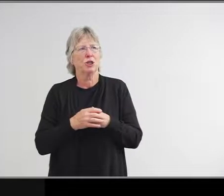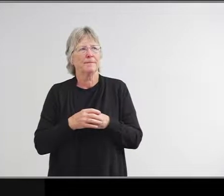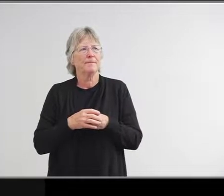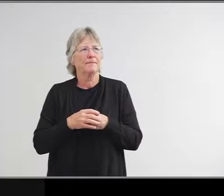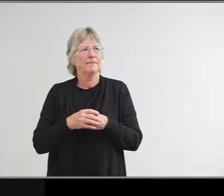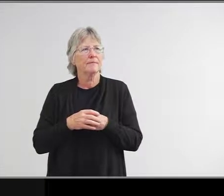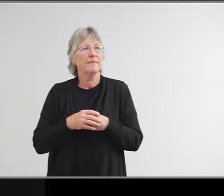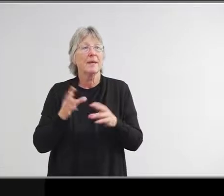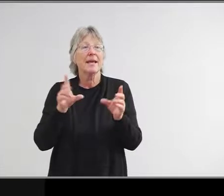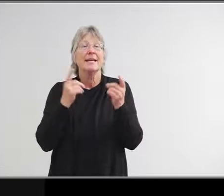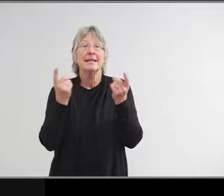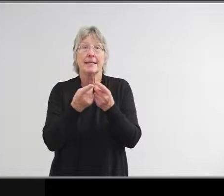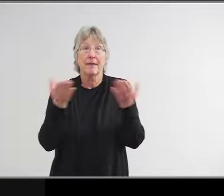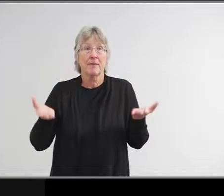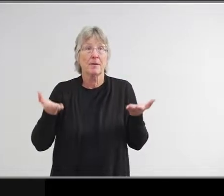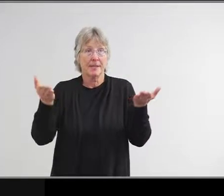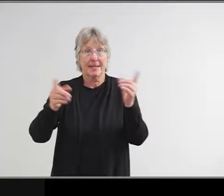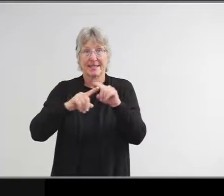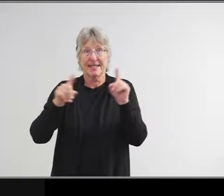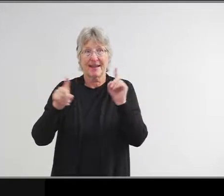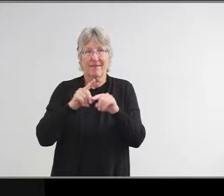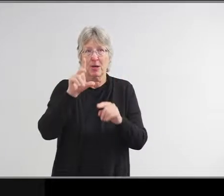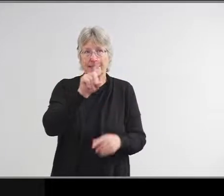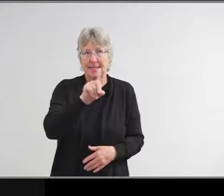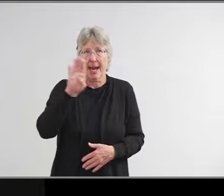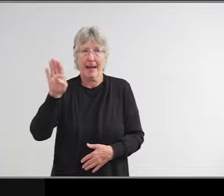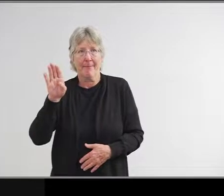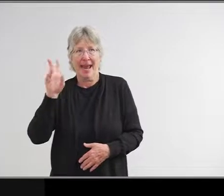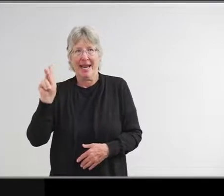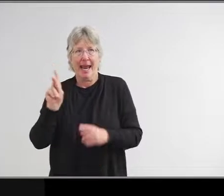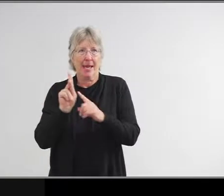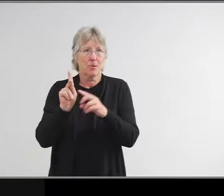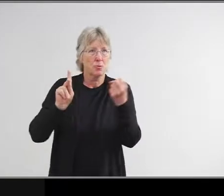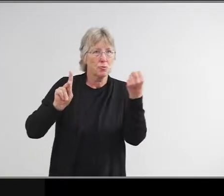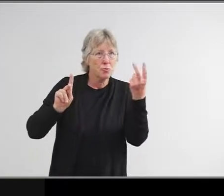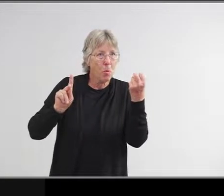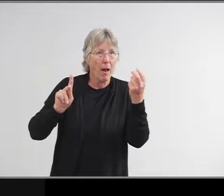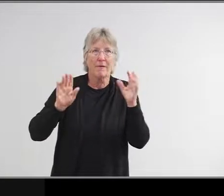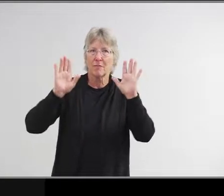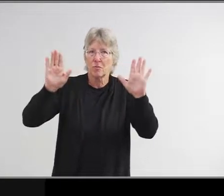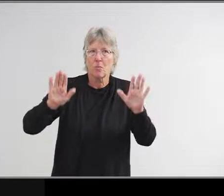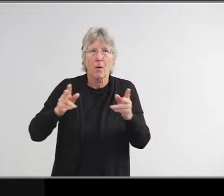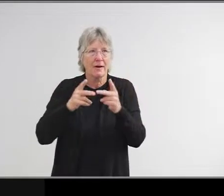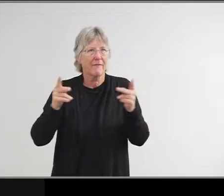The district provides several databases for kindergarten through 12th grade but it incredible sources for students to use.